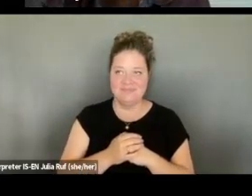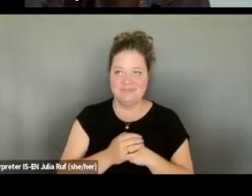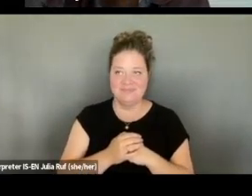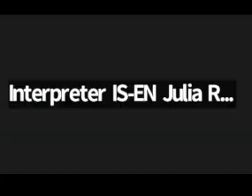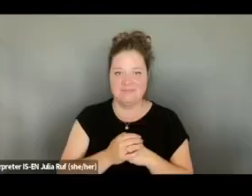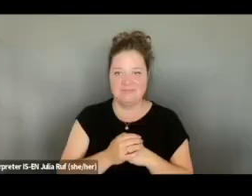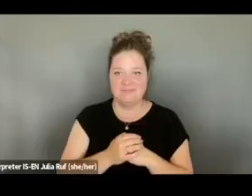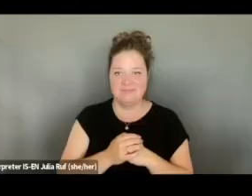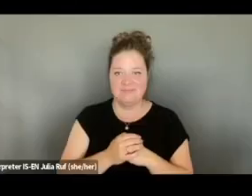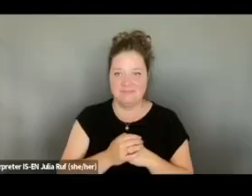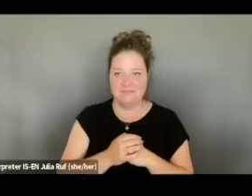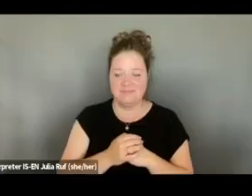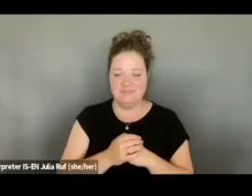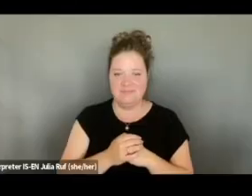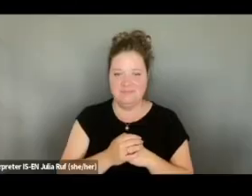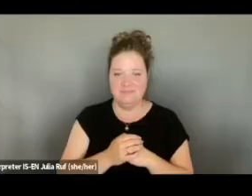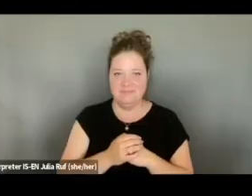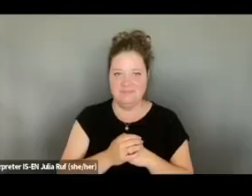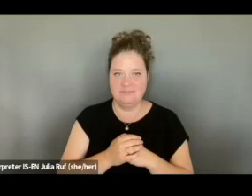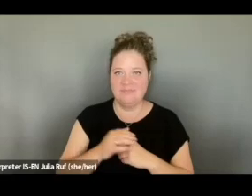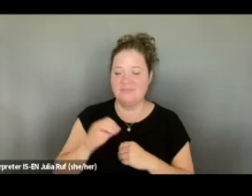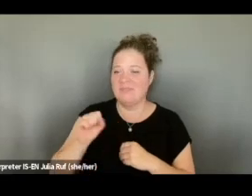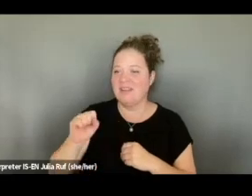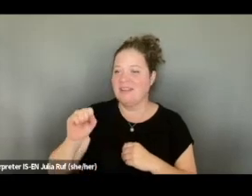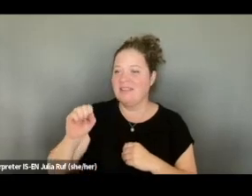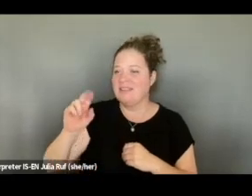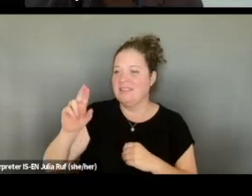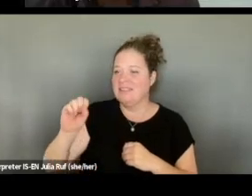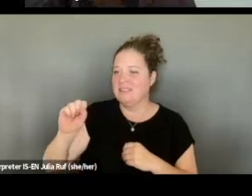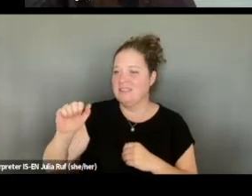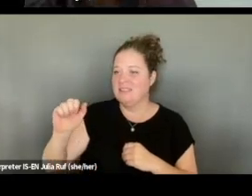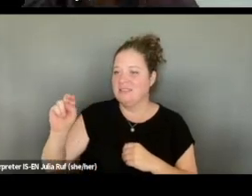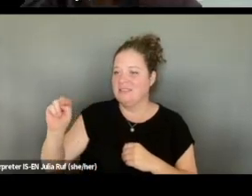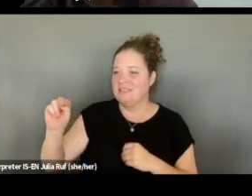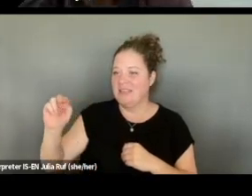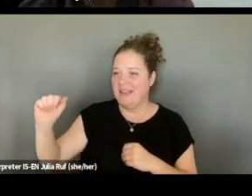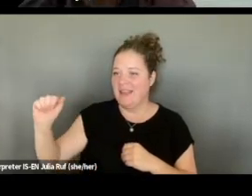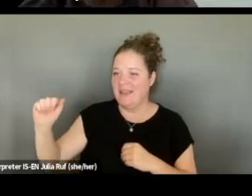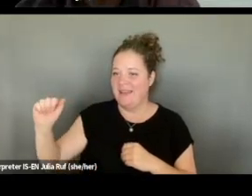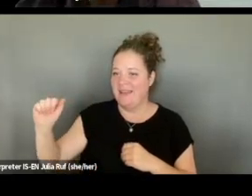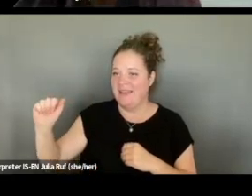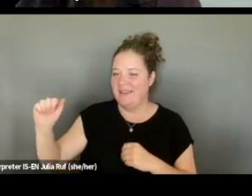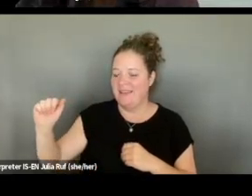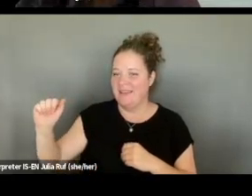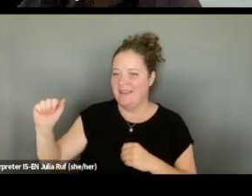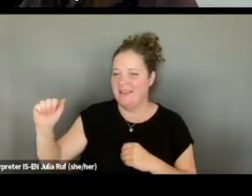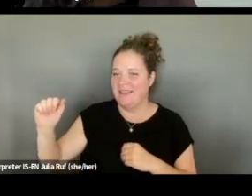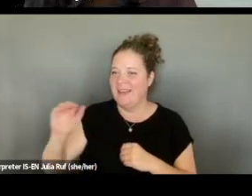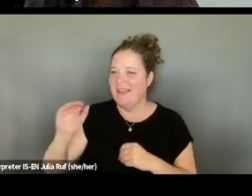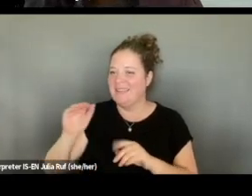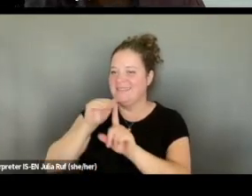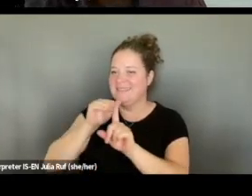So, you need to read out the URL, please.